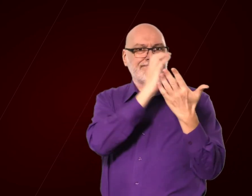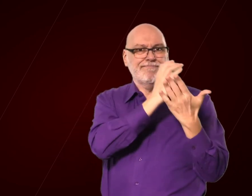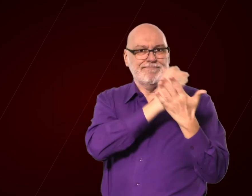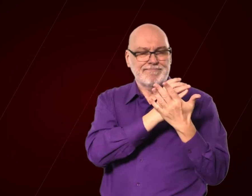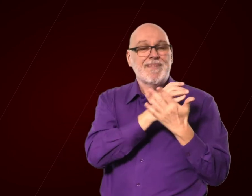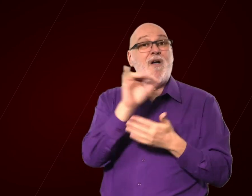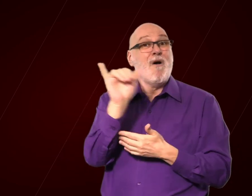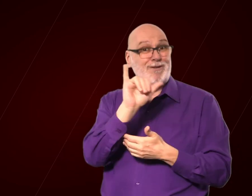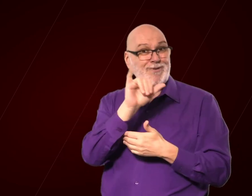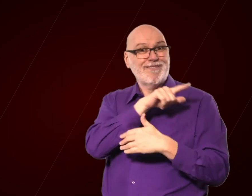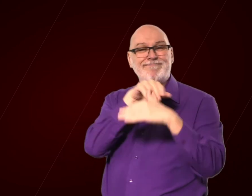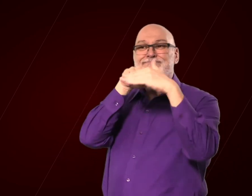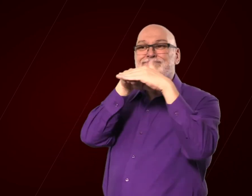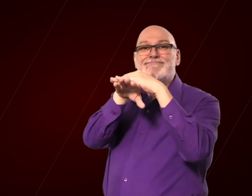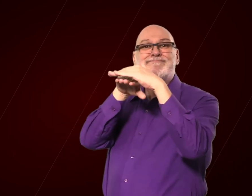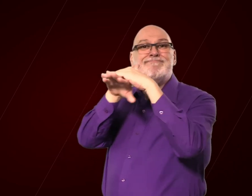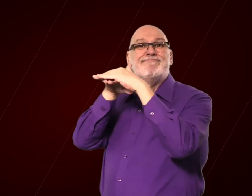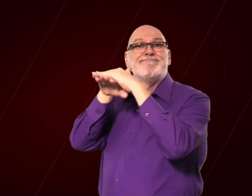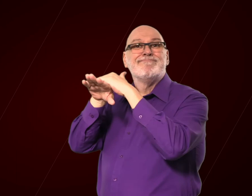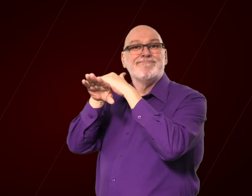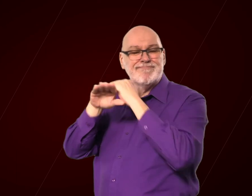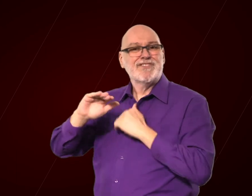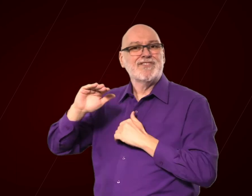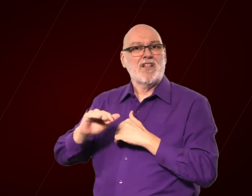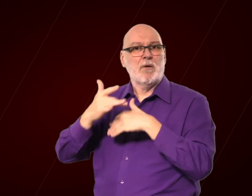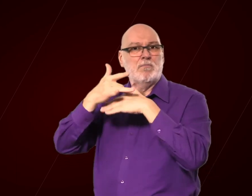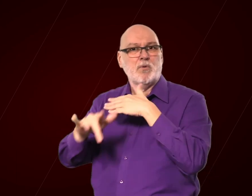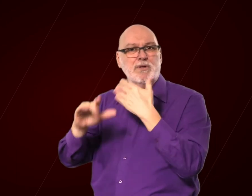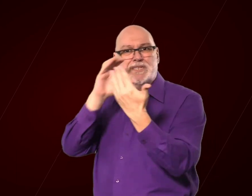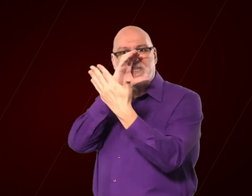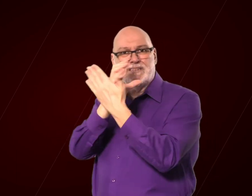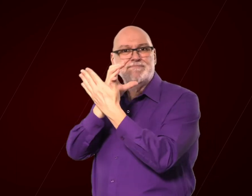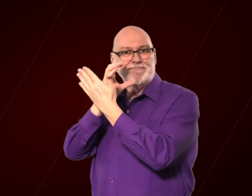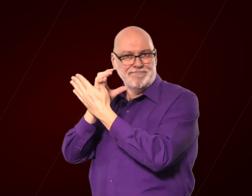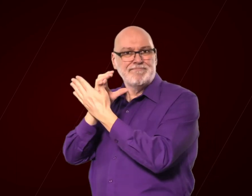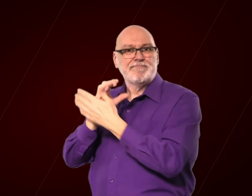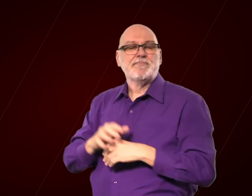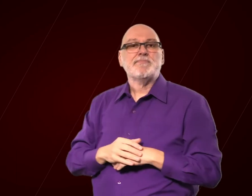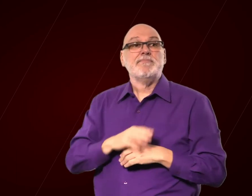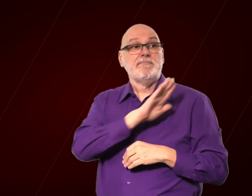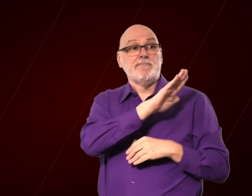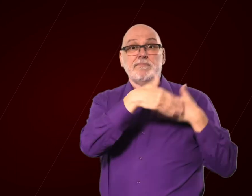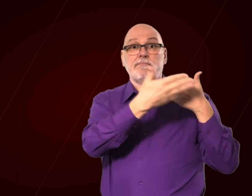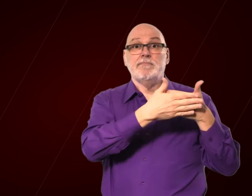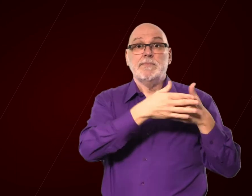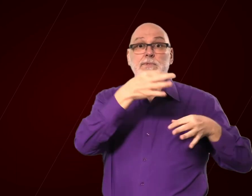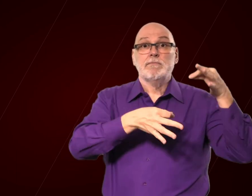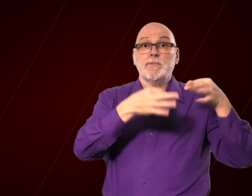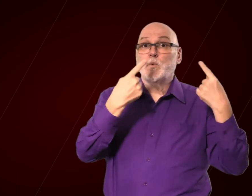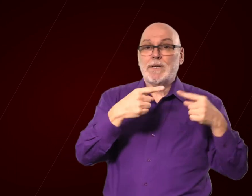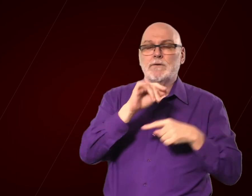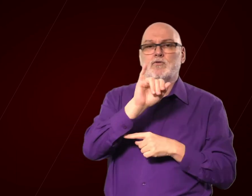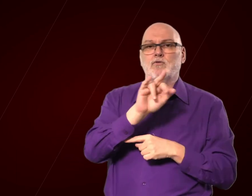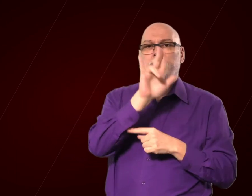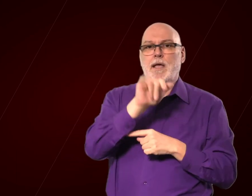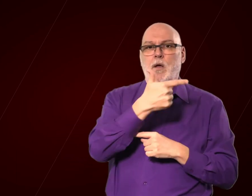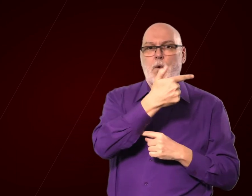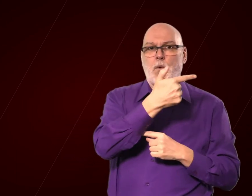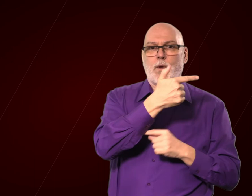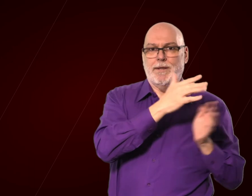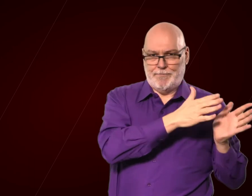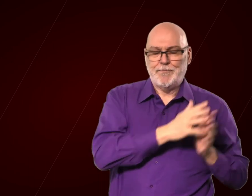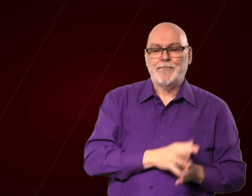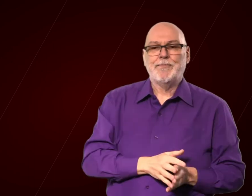and accessing child pornography; his hearing is scheduled for July 21.